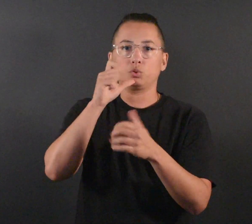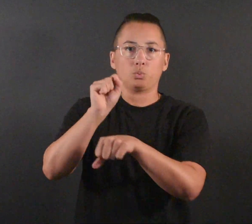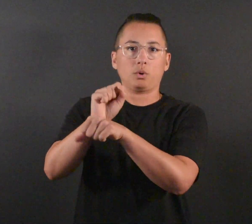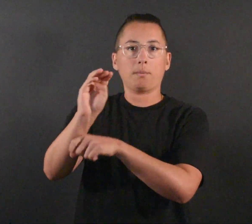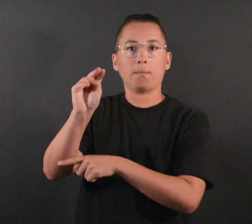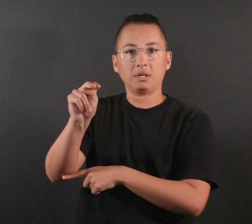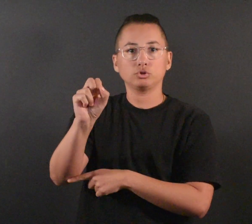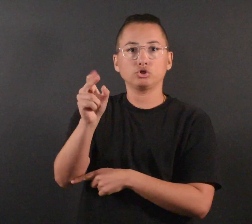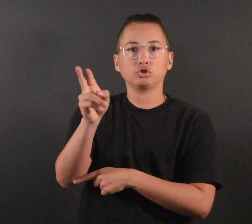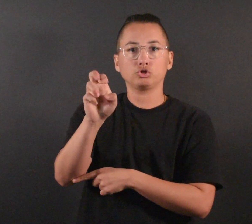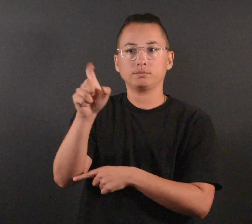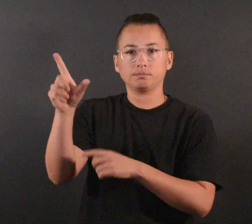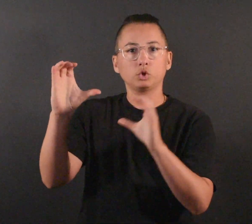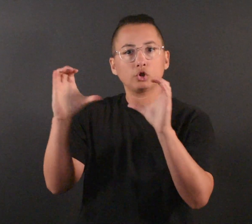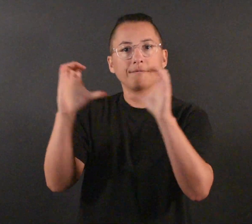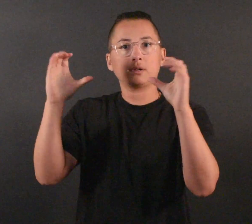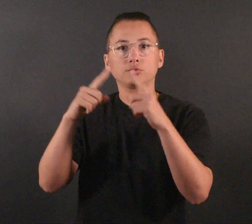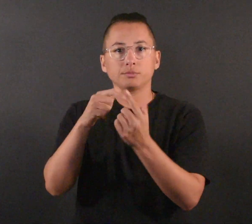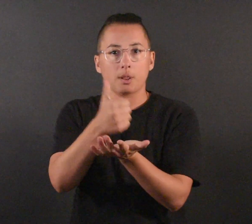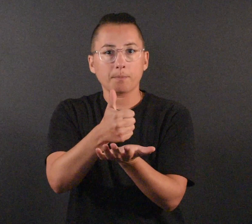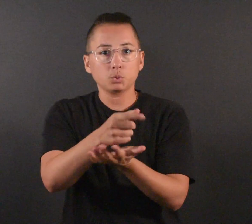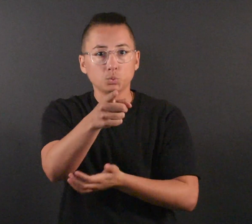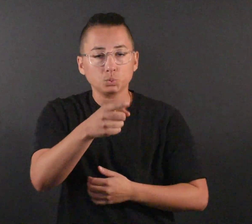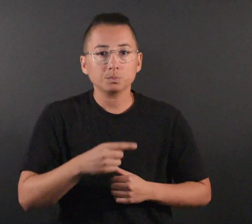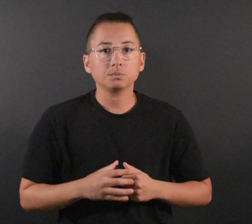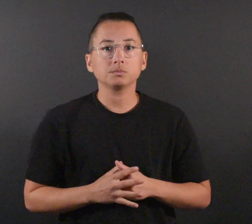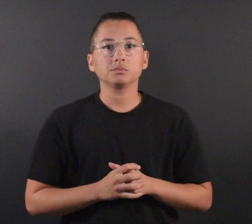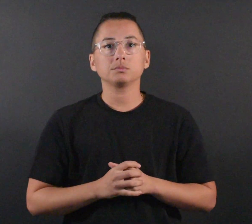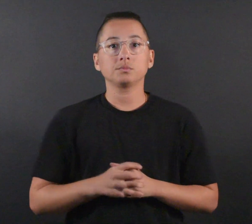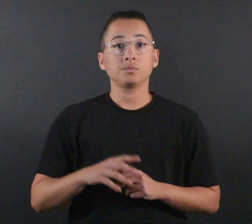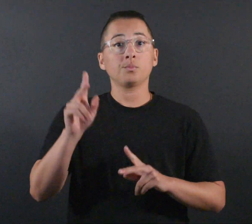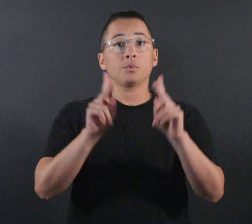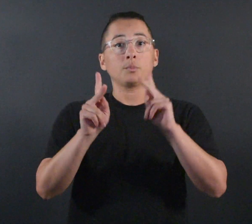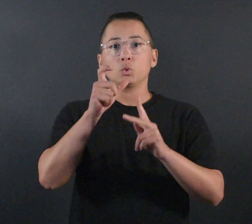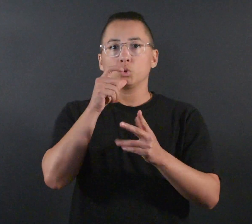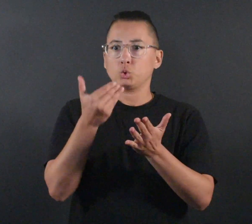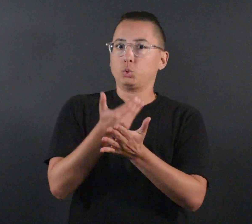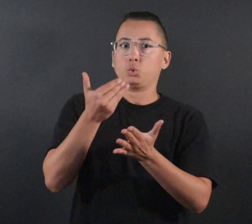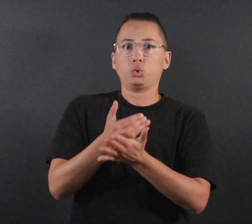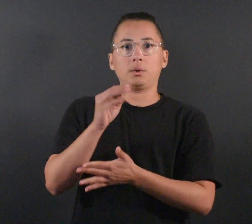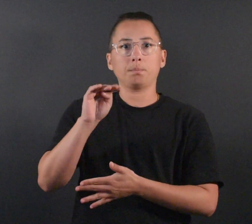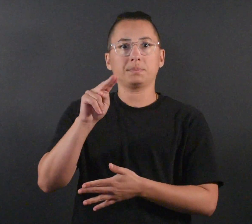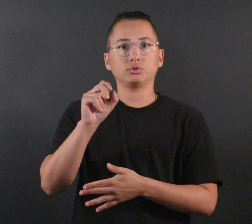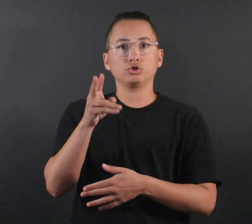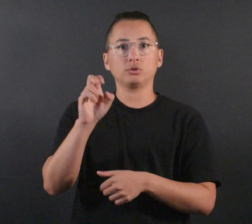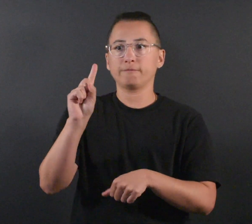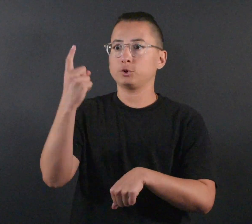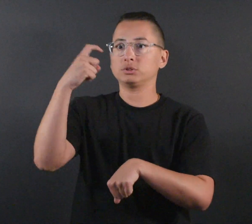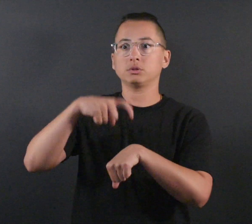a MNsure-certified navigator or broker. • People who are new to MNsure,